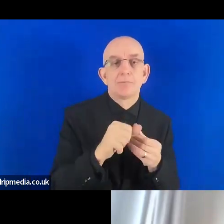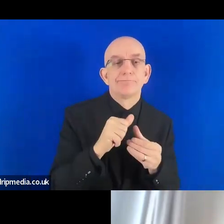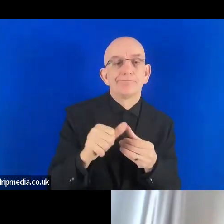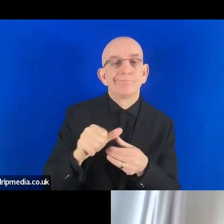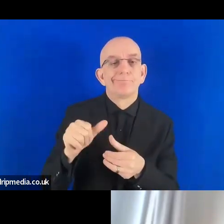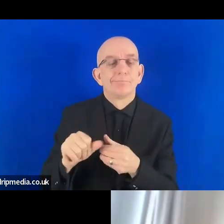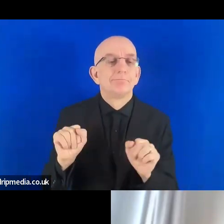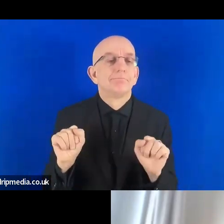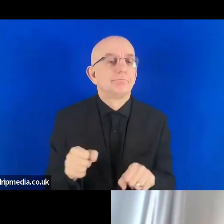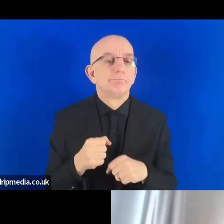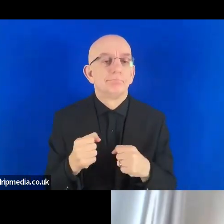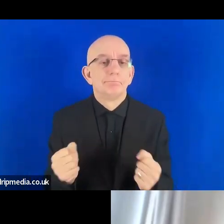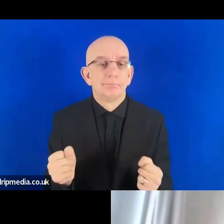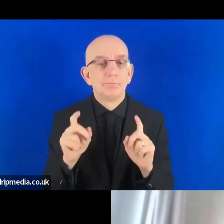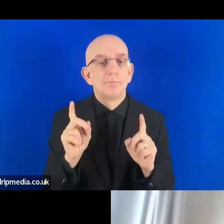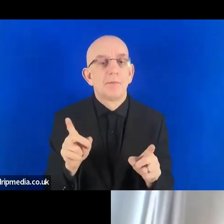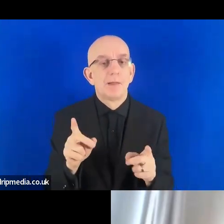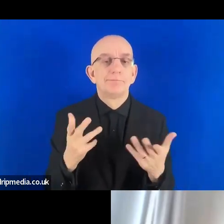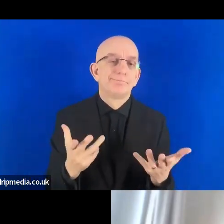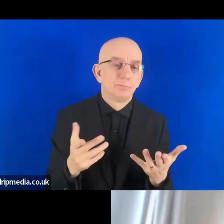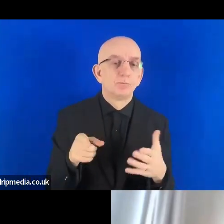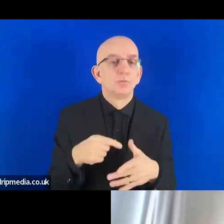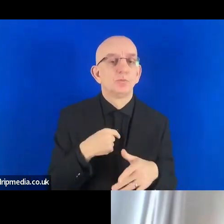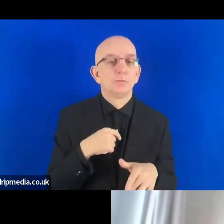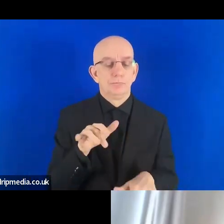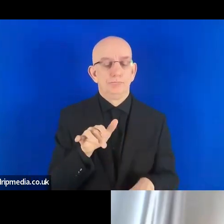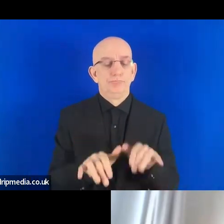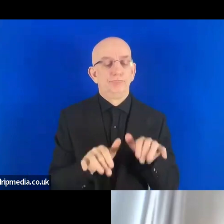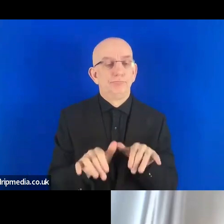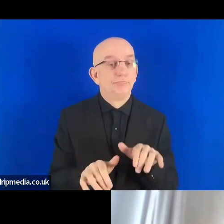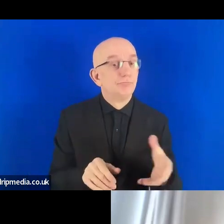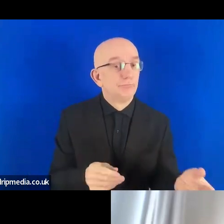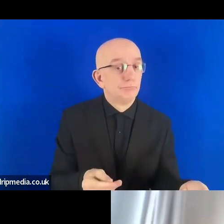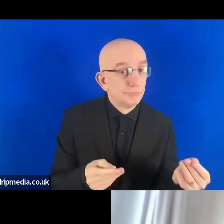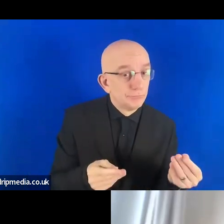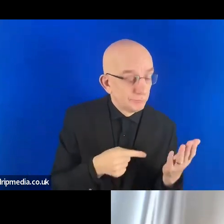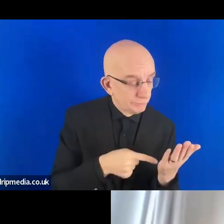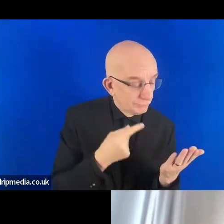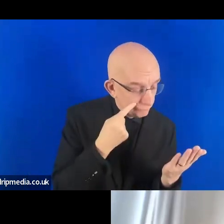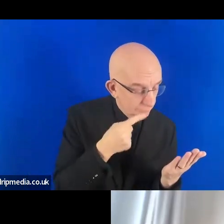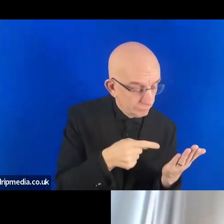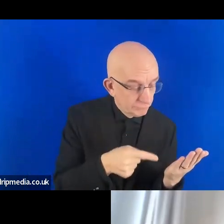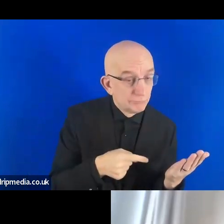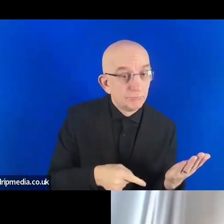So please, when you come to receive your podiums, make sure you have your passport with you, your ticket